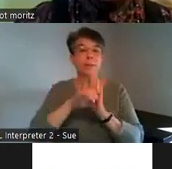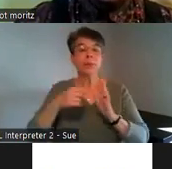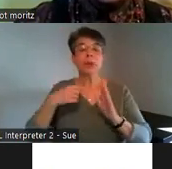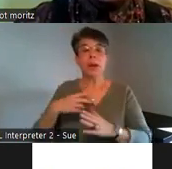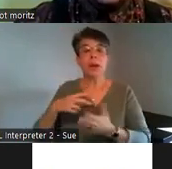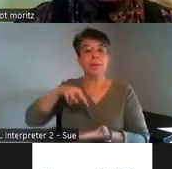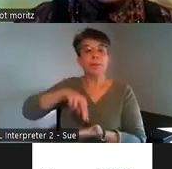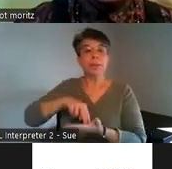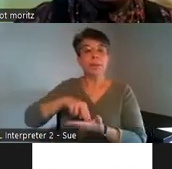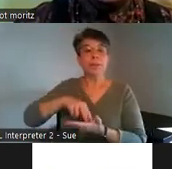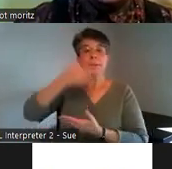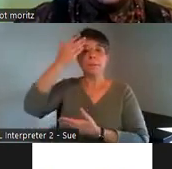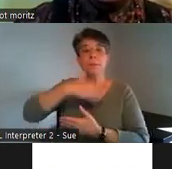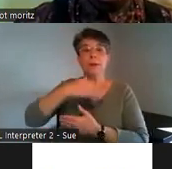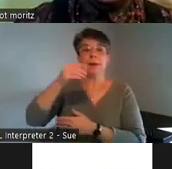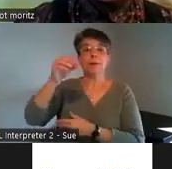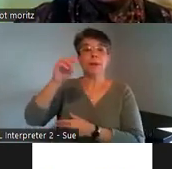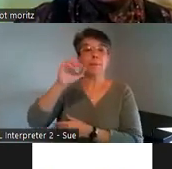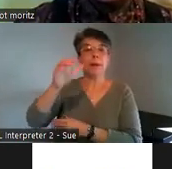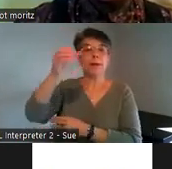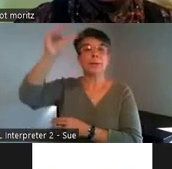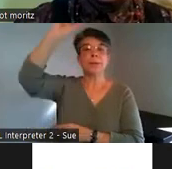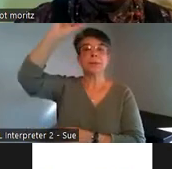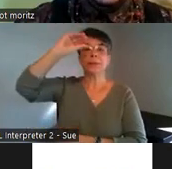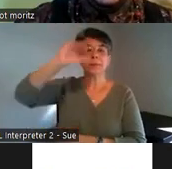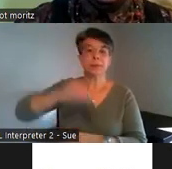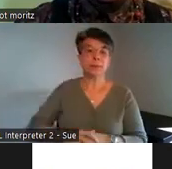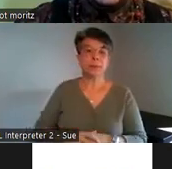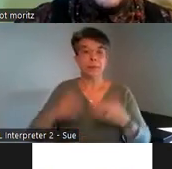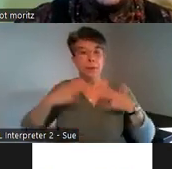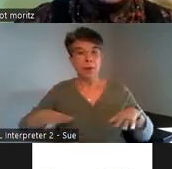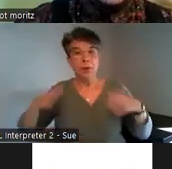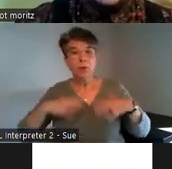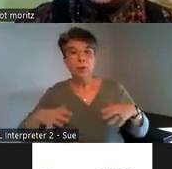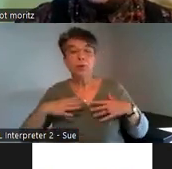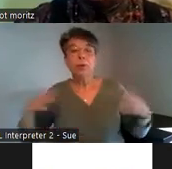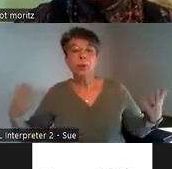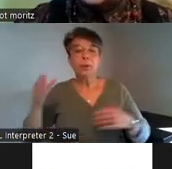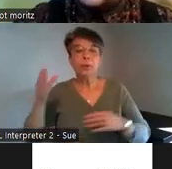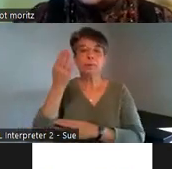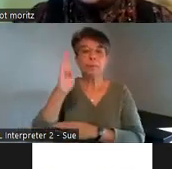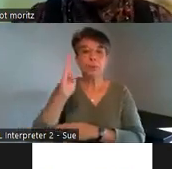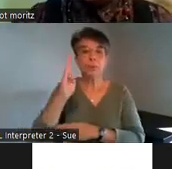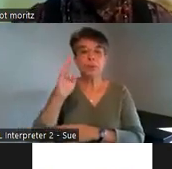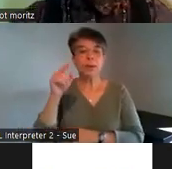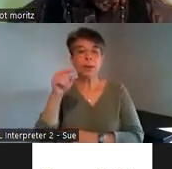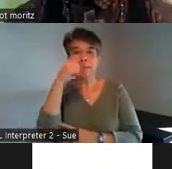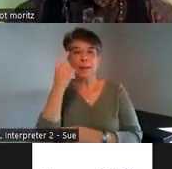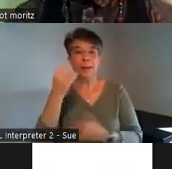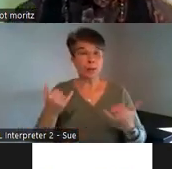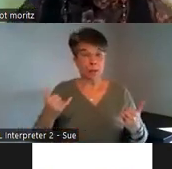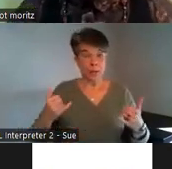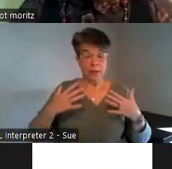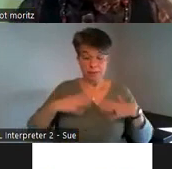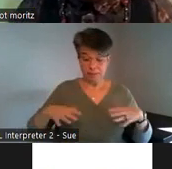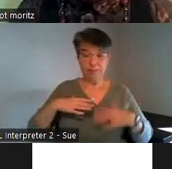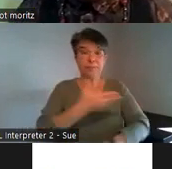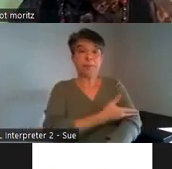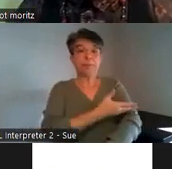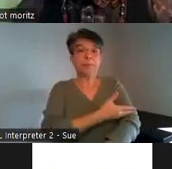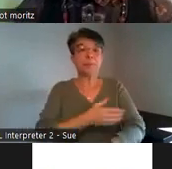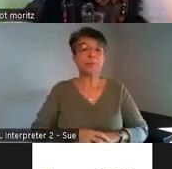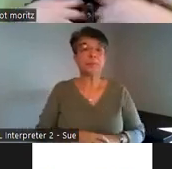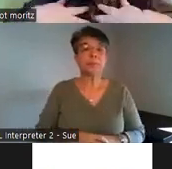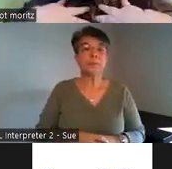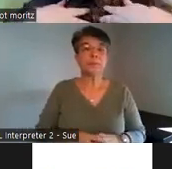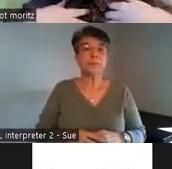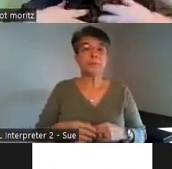um in front of a microphone um dressed in blue and black um today I am wearing a um FL floral